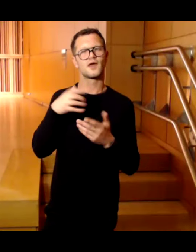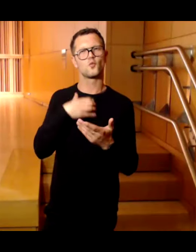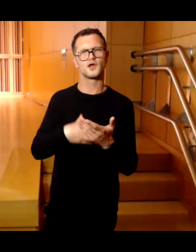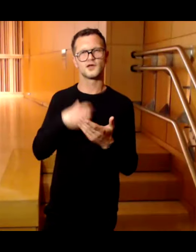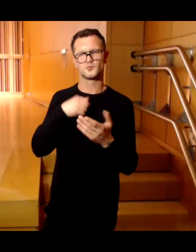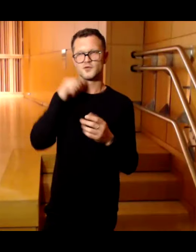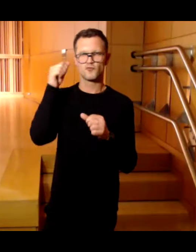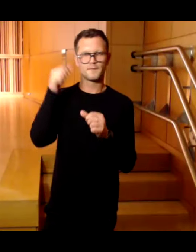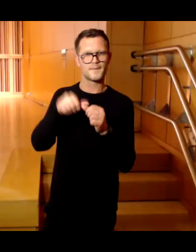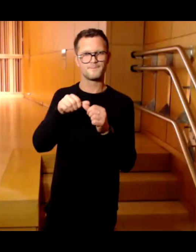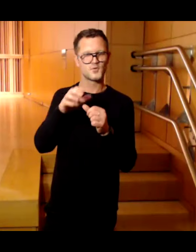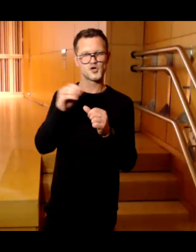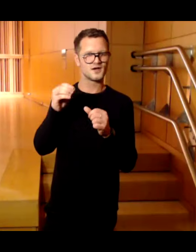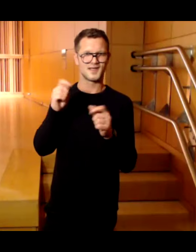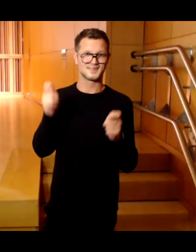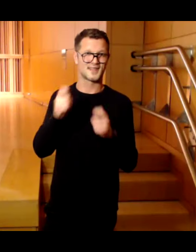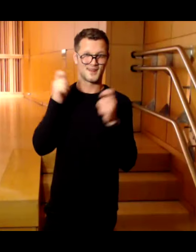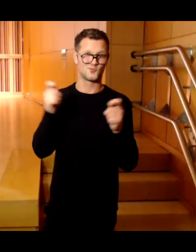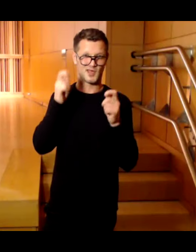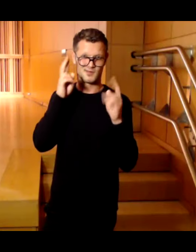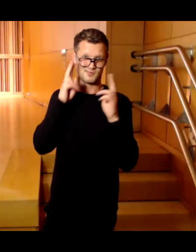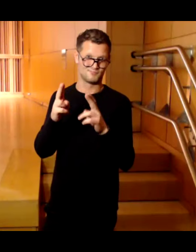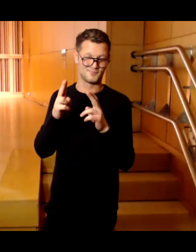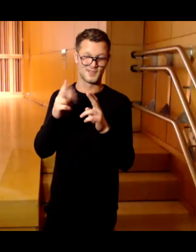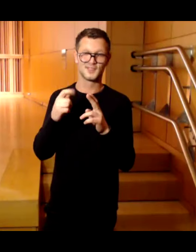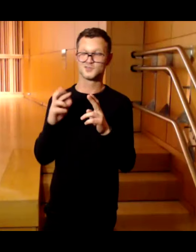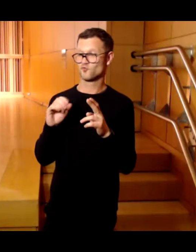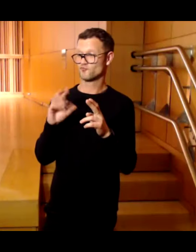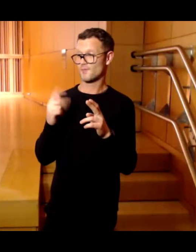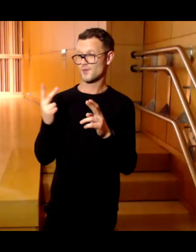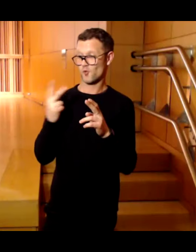And so it was a major fortuitous turn that Robert and I ended up working on the collection.